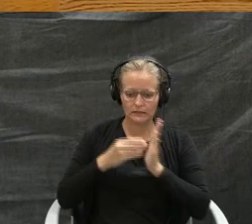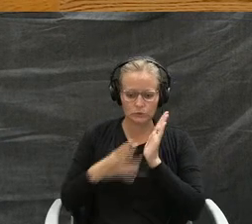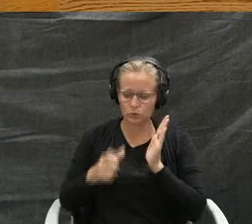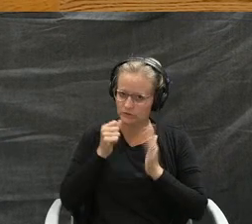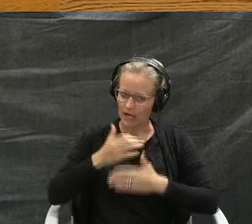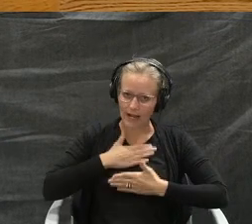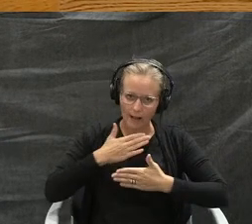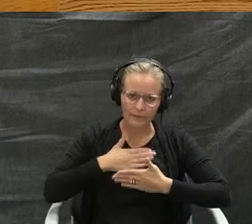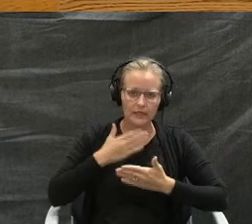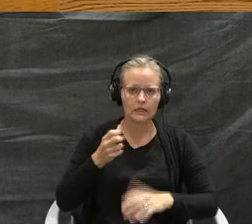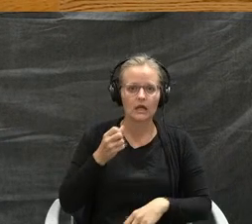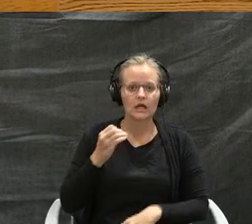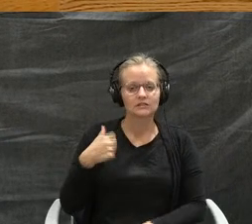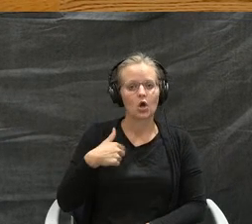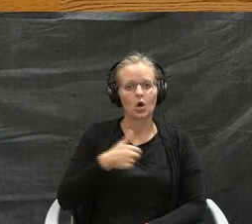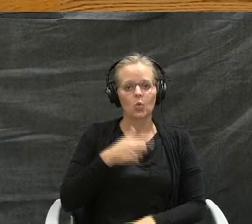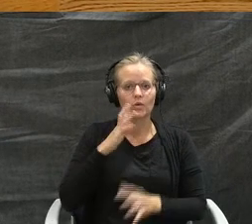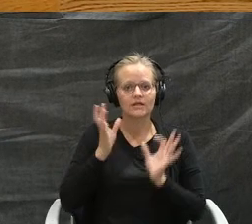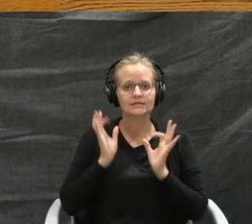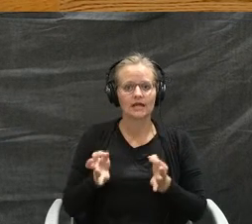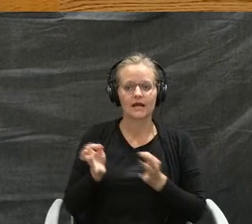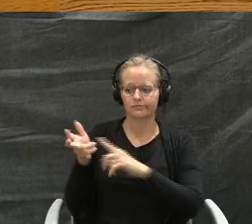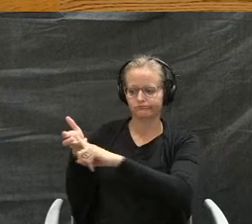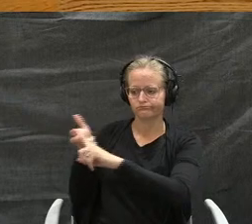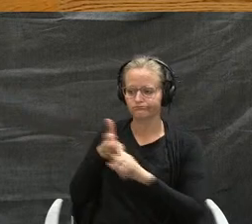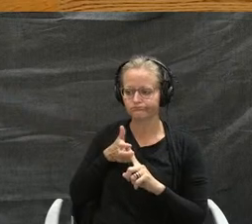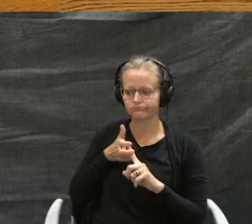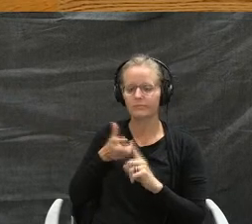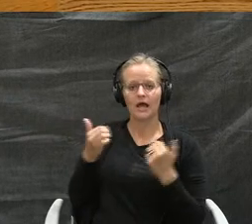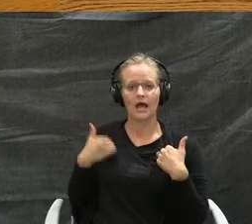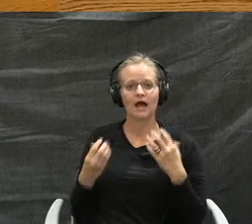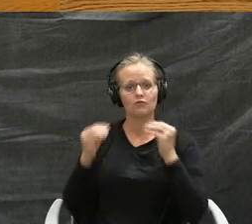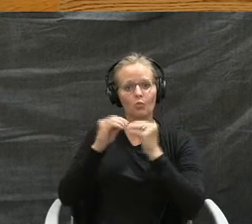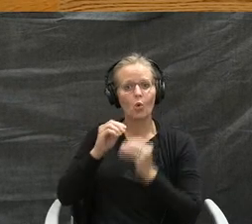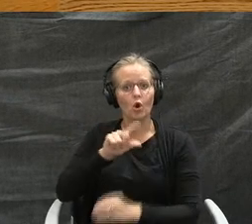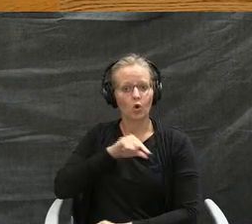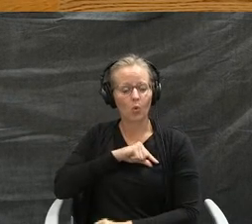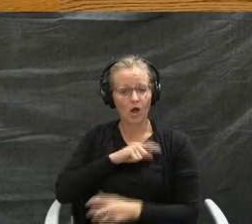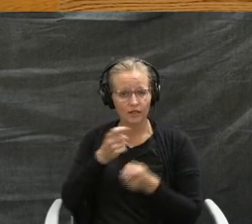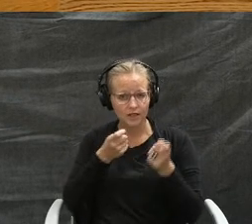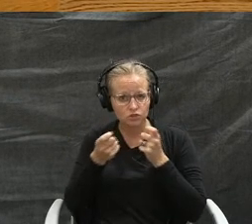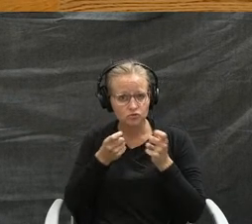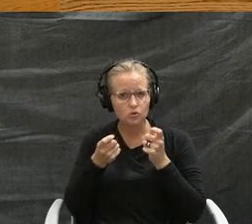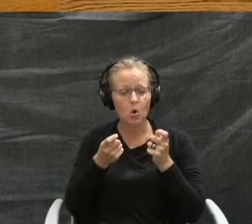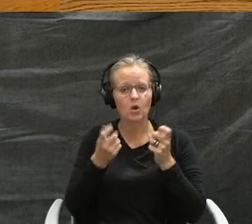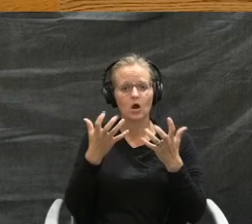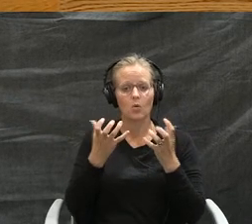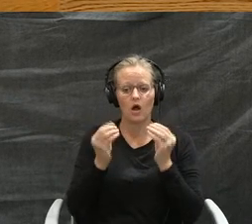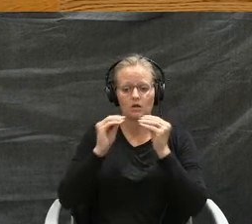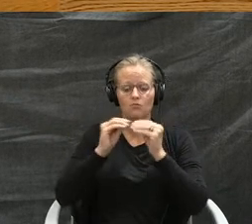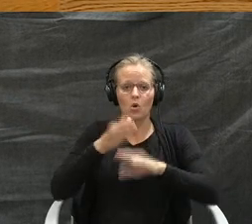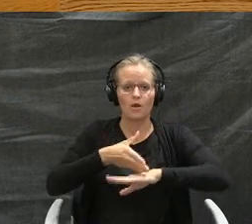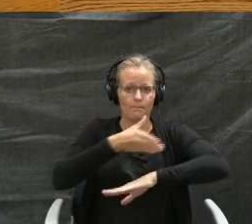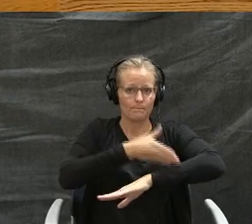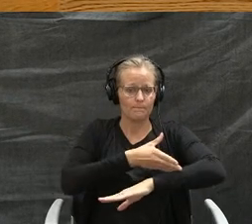Make sure that we have more quality control and that we make improvements that will really.